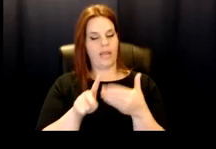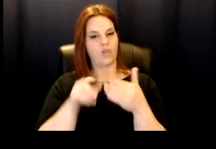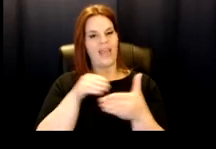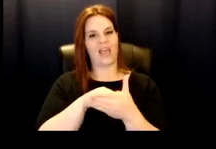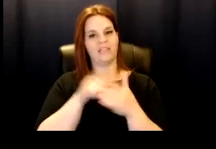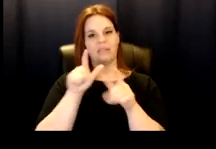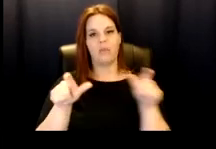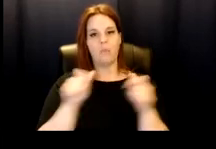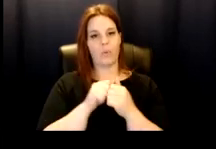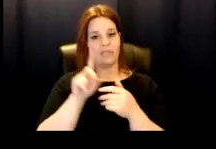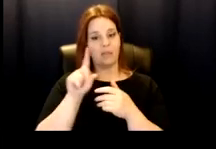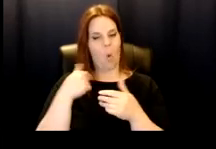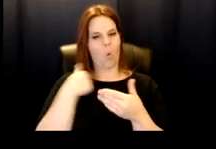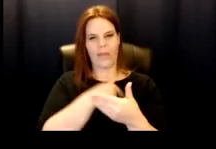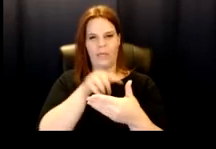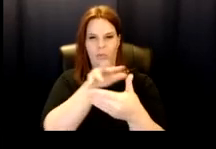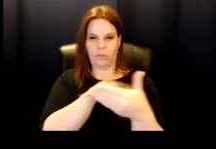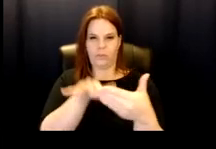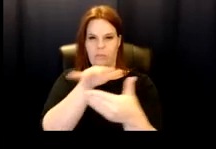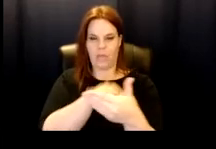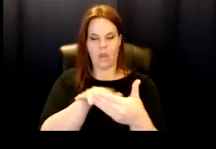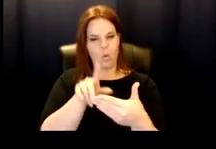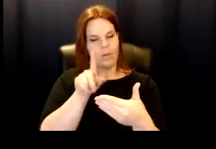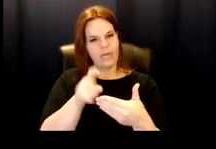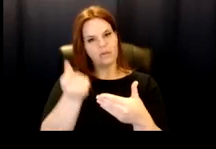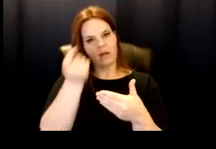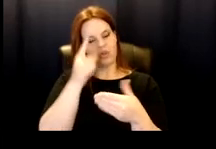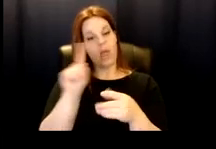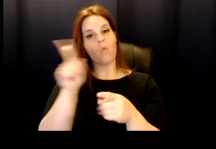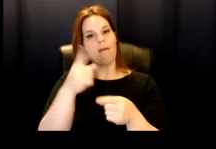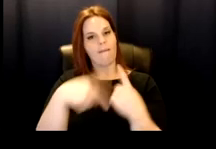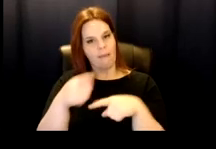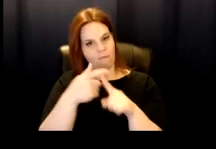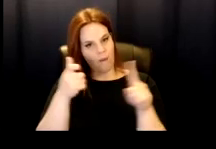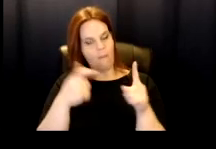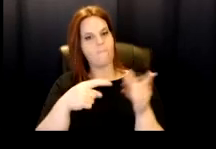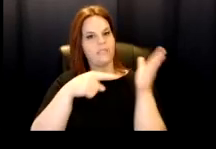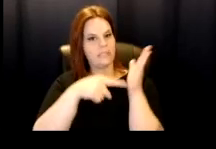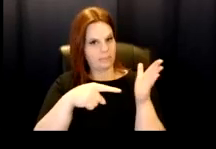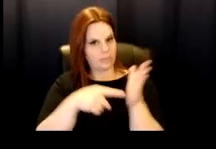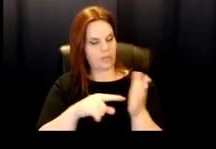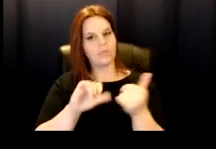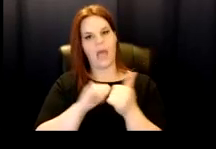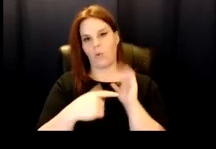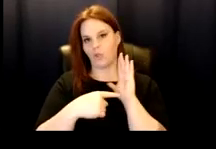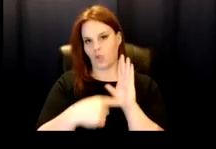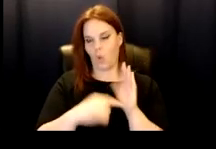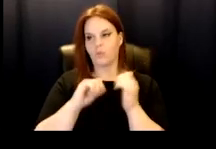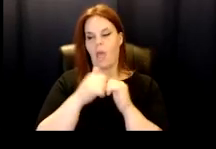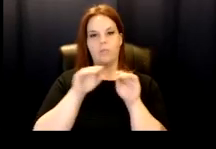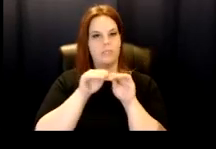to study it. We need to understand its etiology, its symptom, how it spreads, how it can be